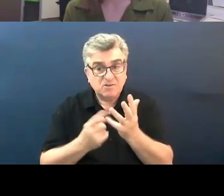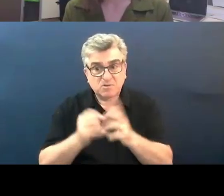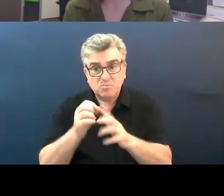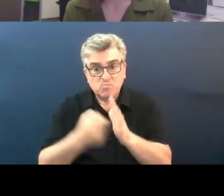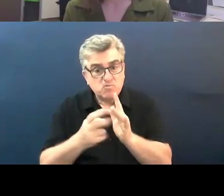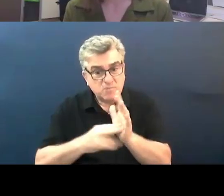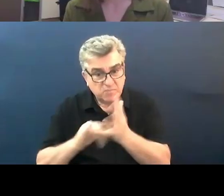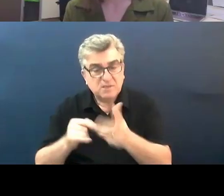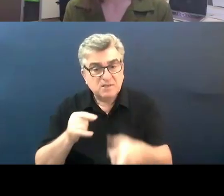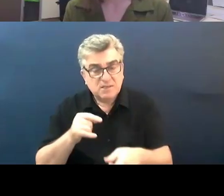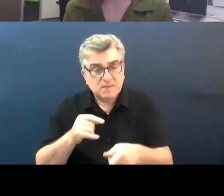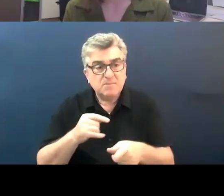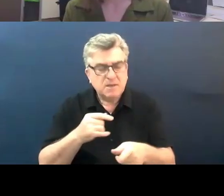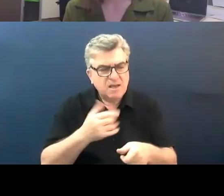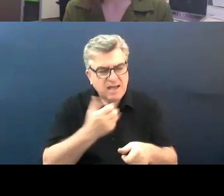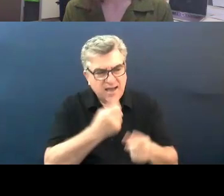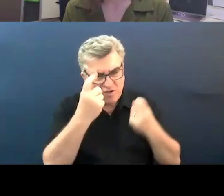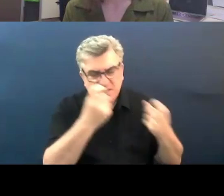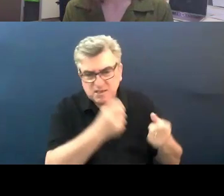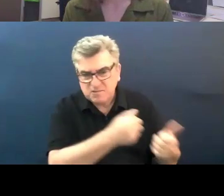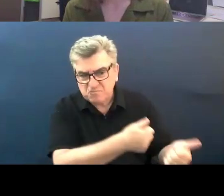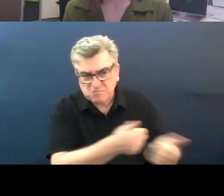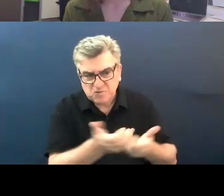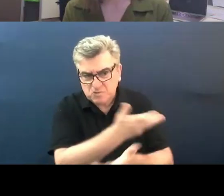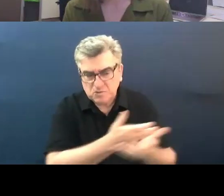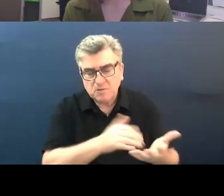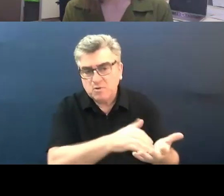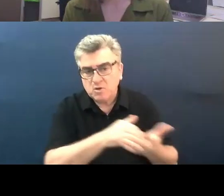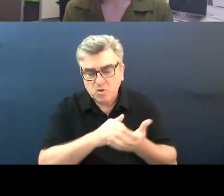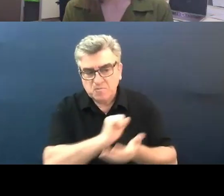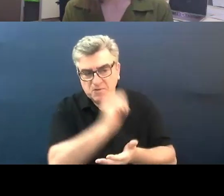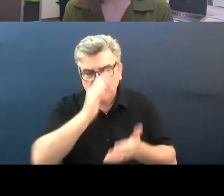what the experience and outcomes are for people with intellectual disability in our systems. And